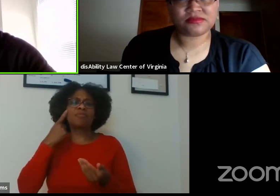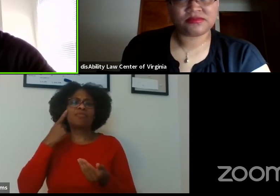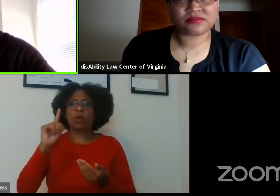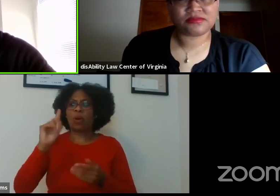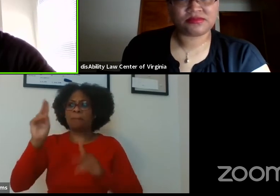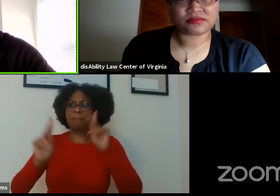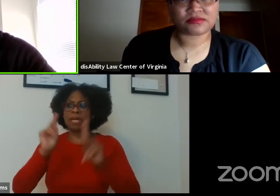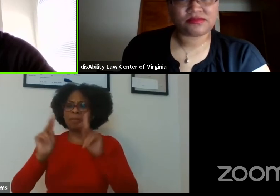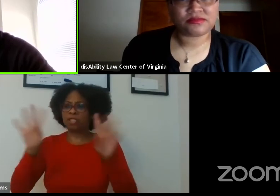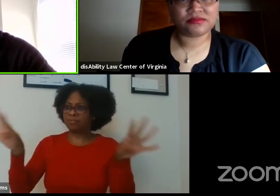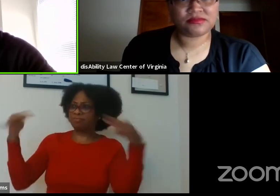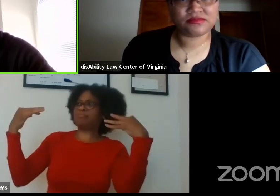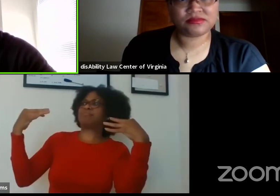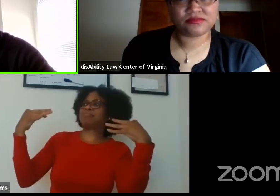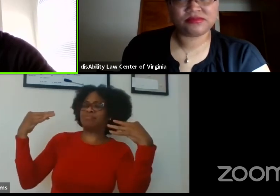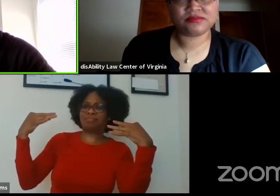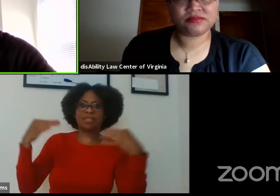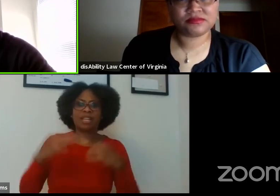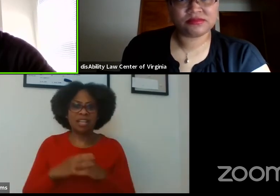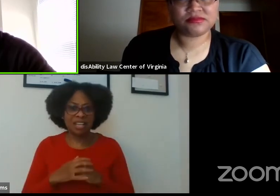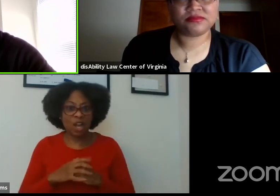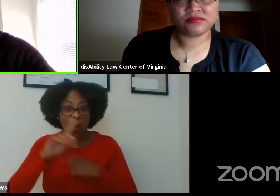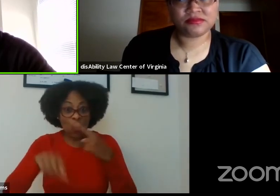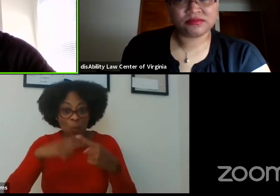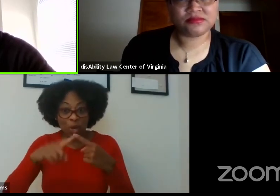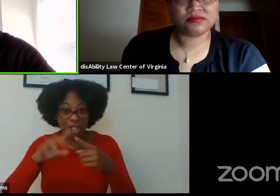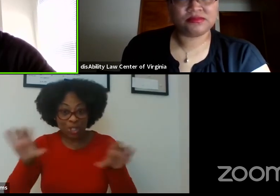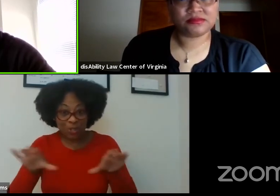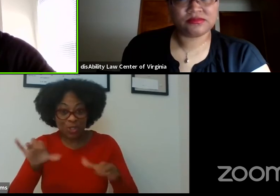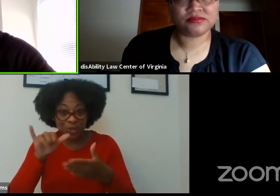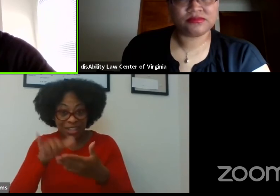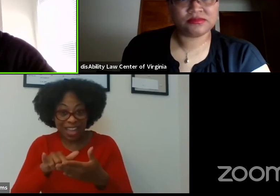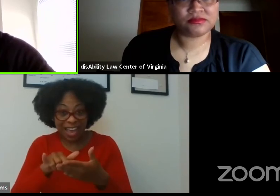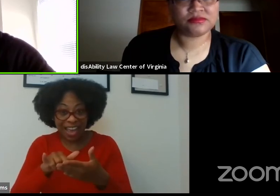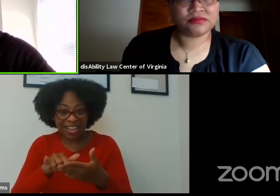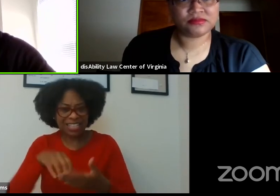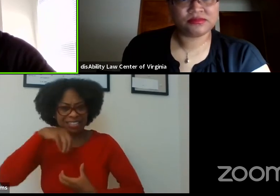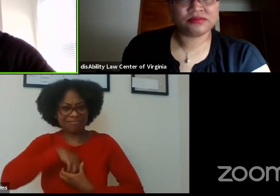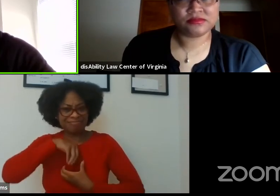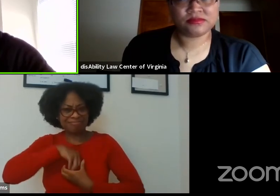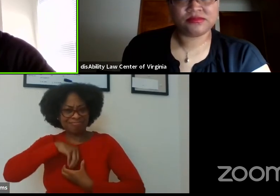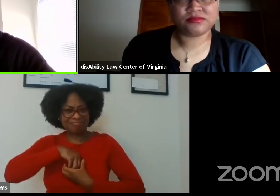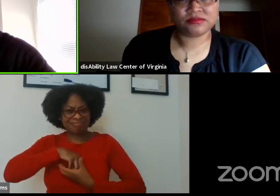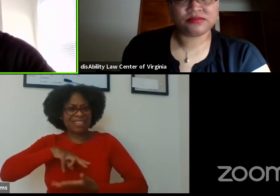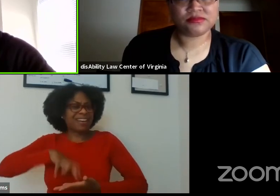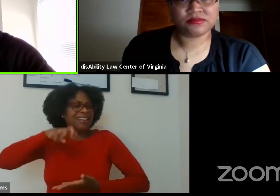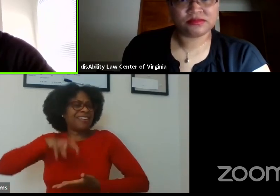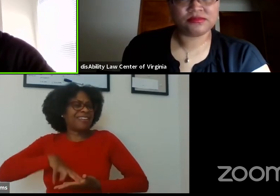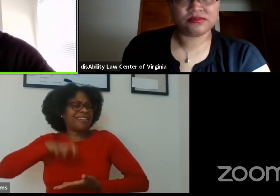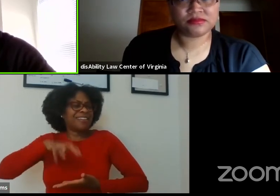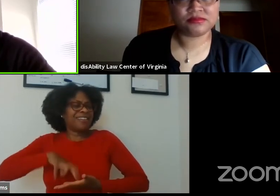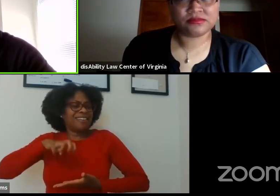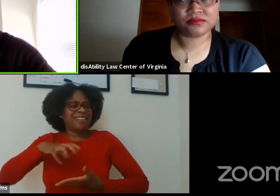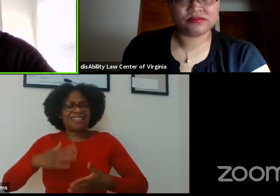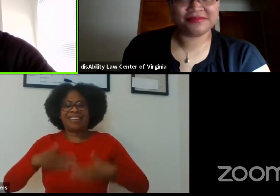That takes a little effort on your part. And once you do that, there's a joy that I get from like just sticking it to people.